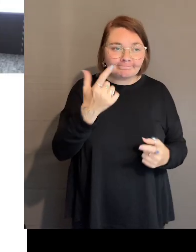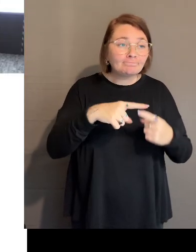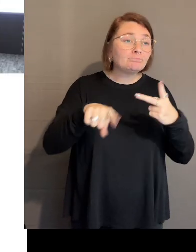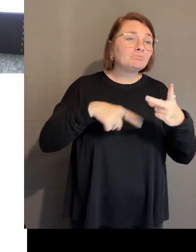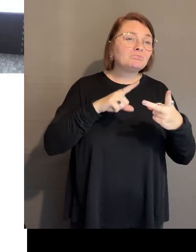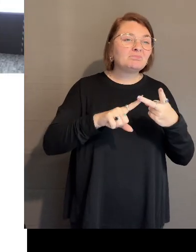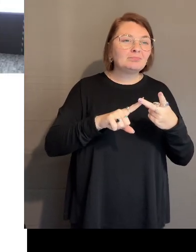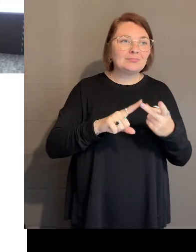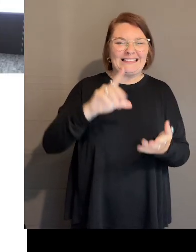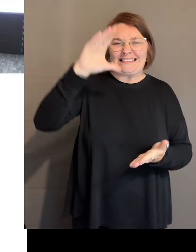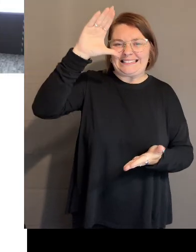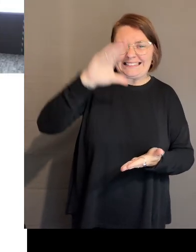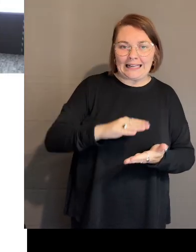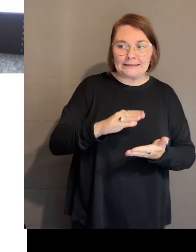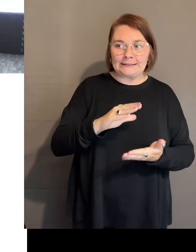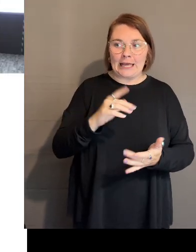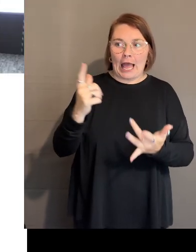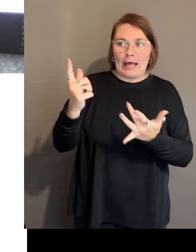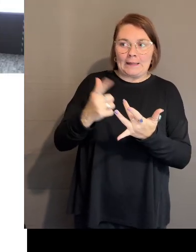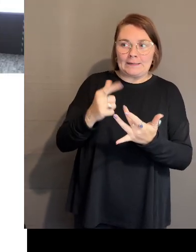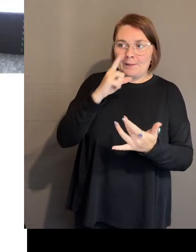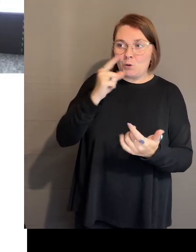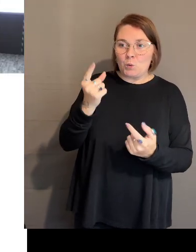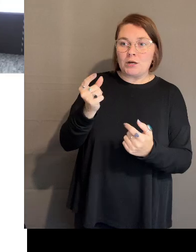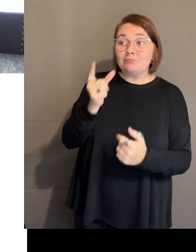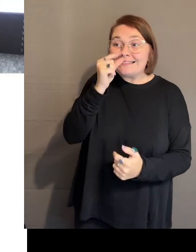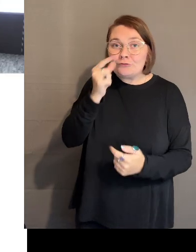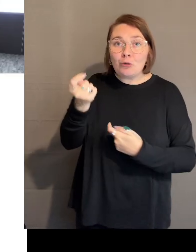Increased reluctance from prospective partners.